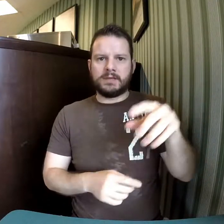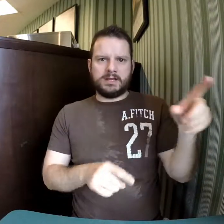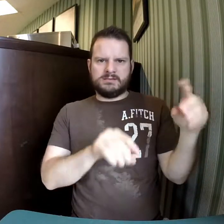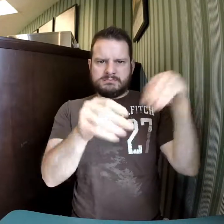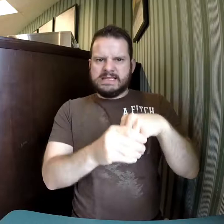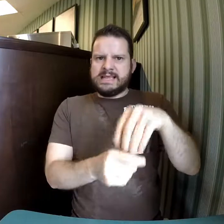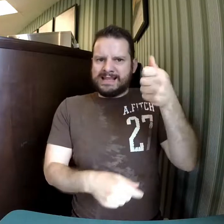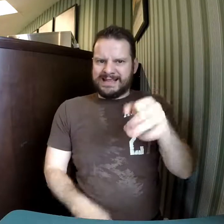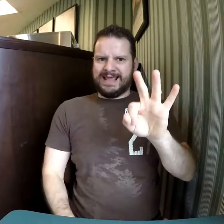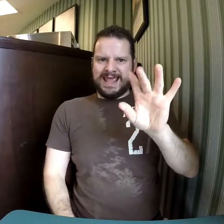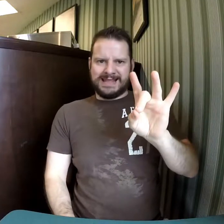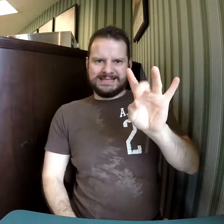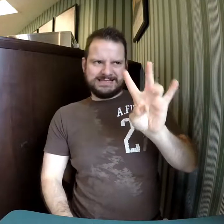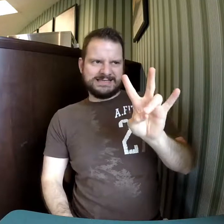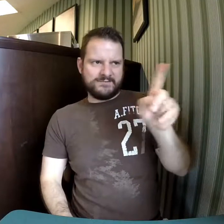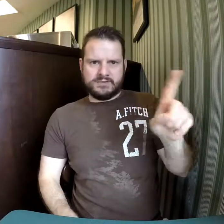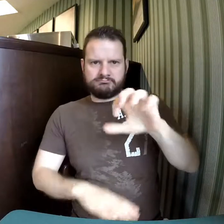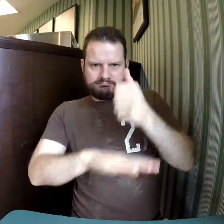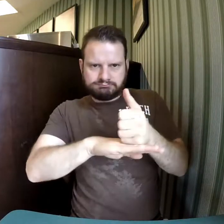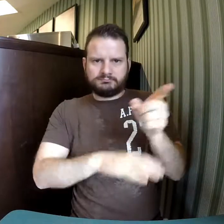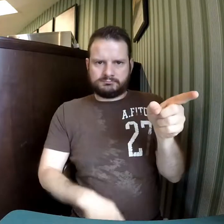It was then re-established there in 1987.